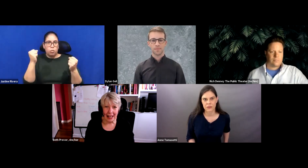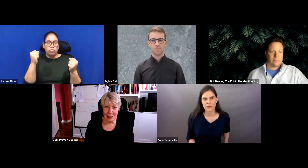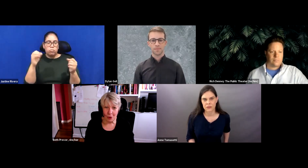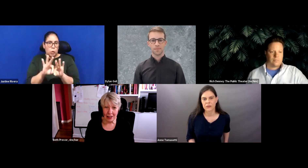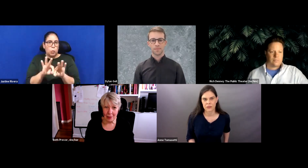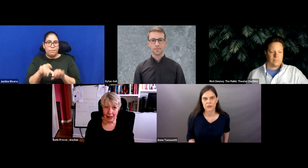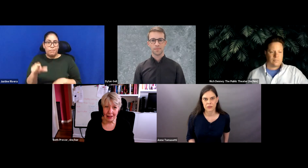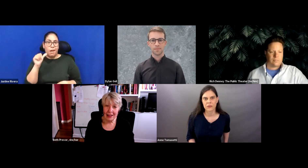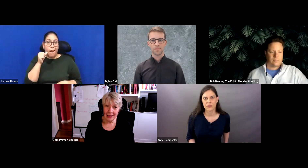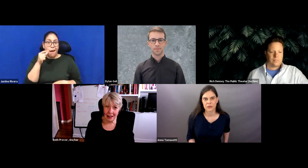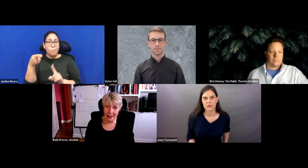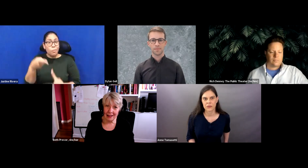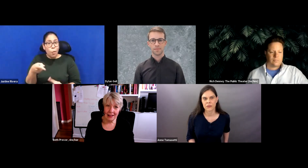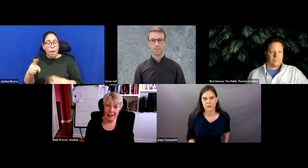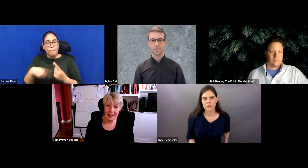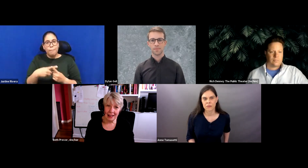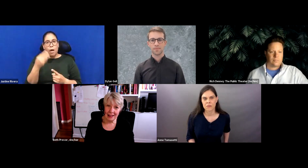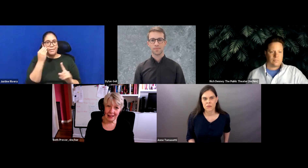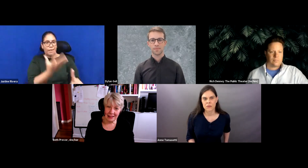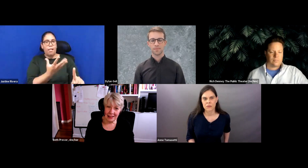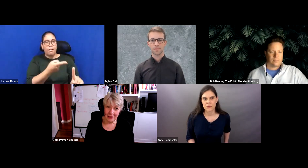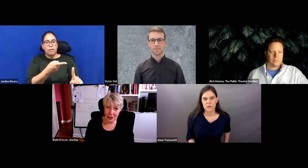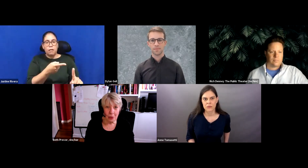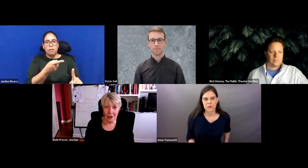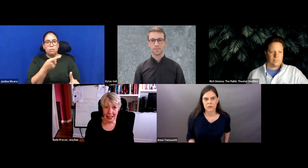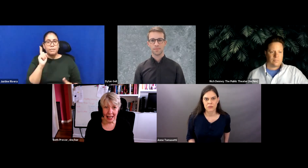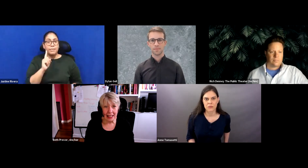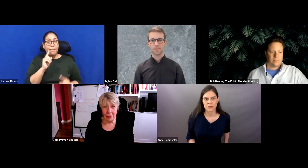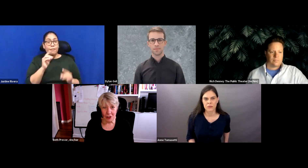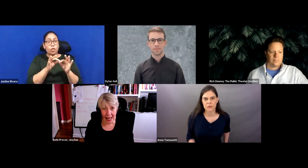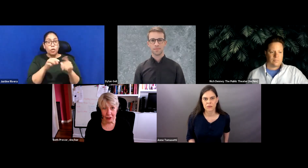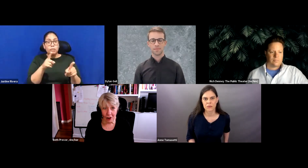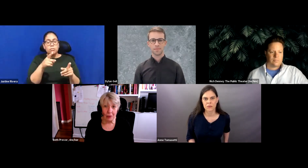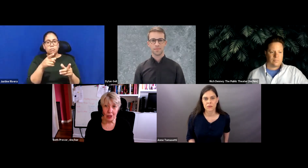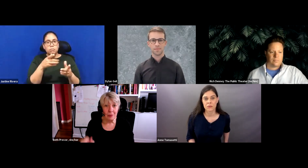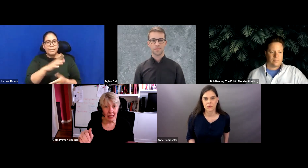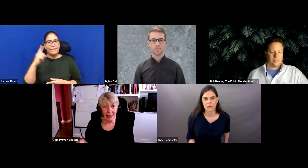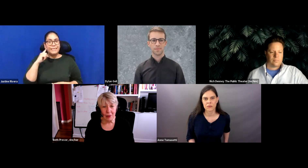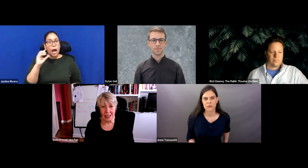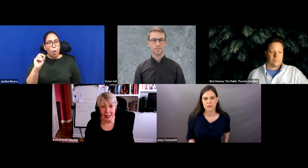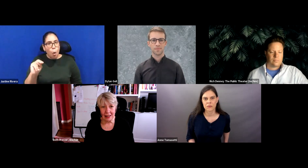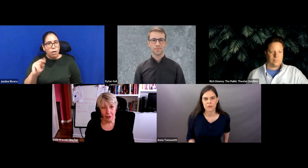Anne's point about telling the Deaf interpreters that they had to keep their sound on was because they were sending their